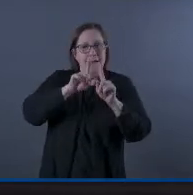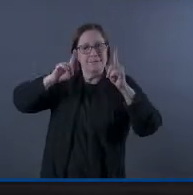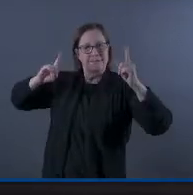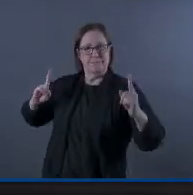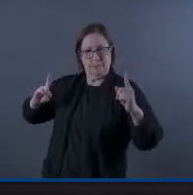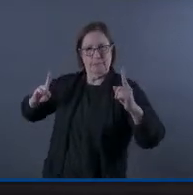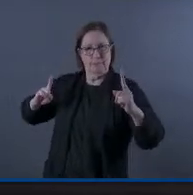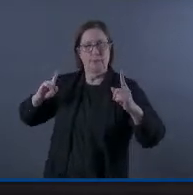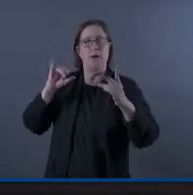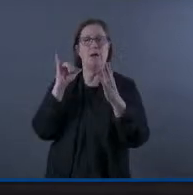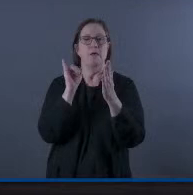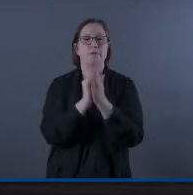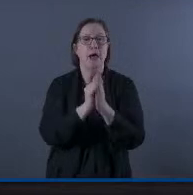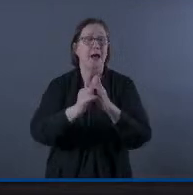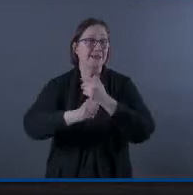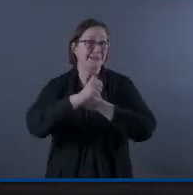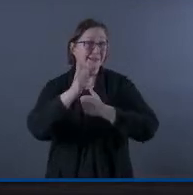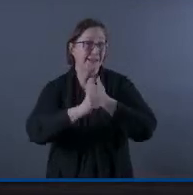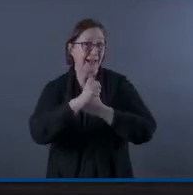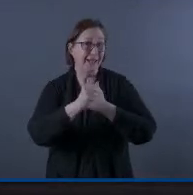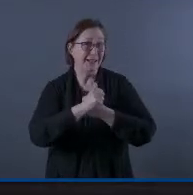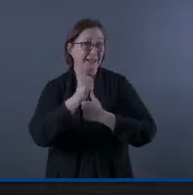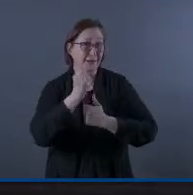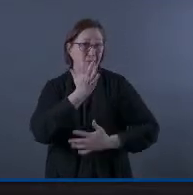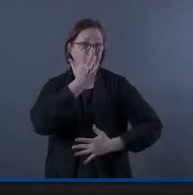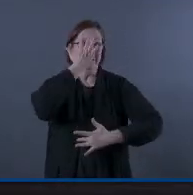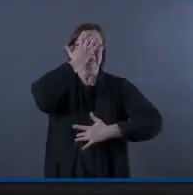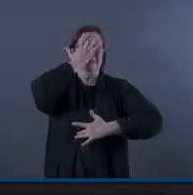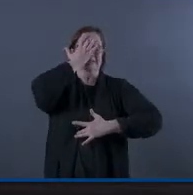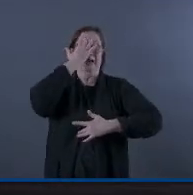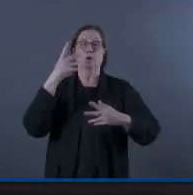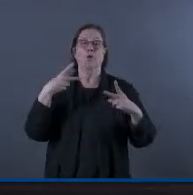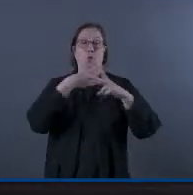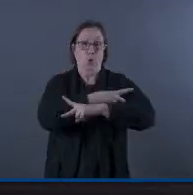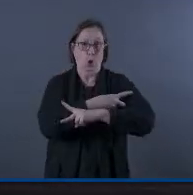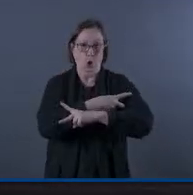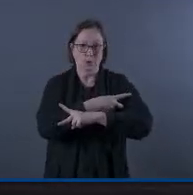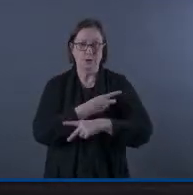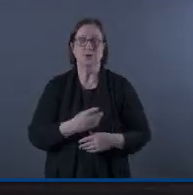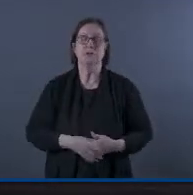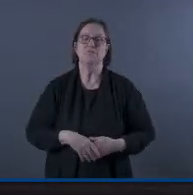because of risk factors associated with their jobs. And those can be things like the work setting.